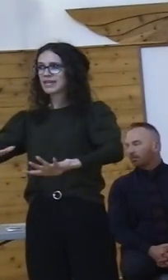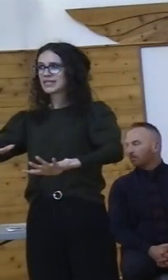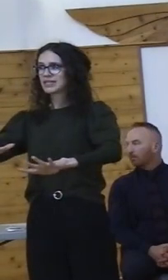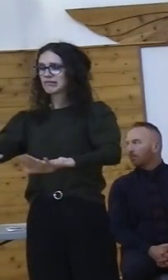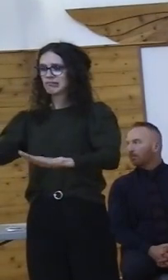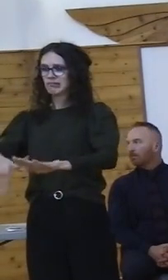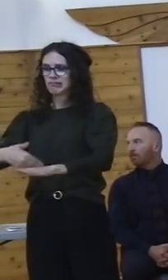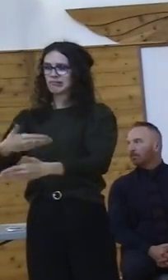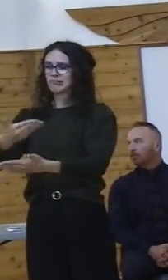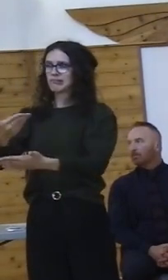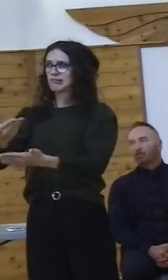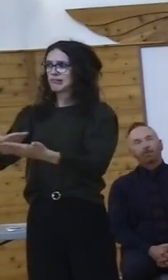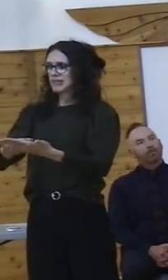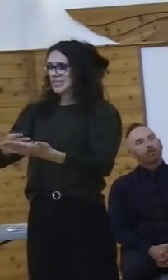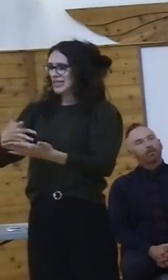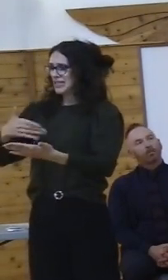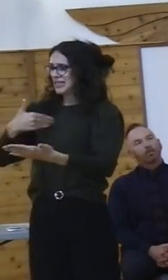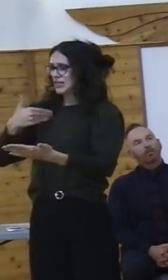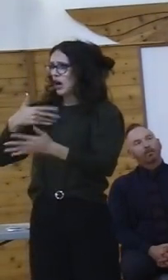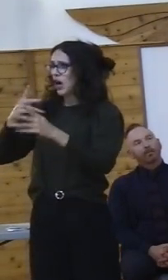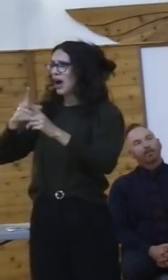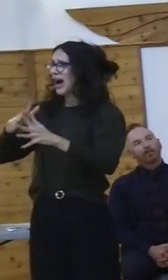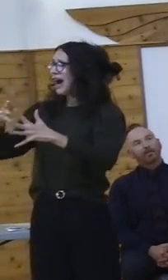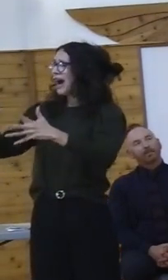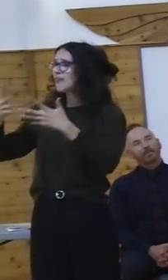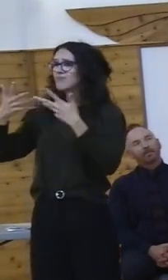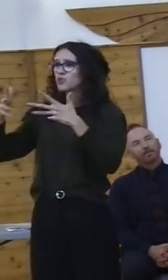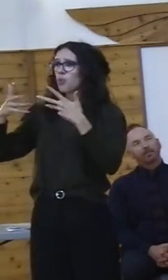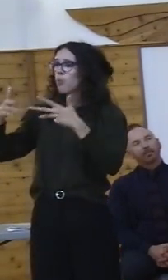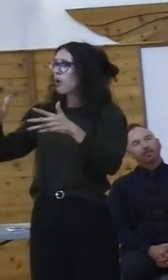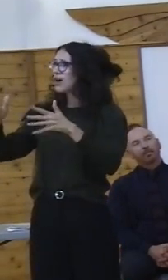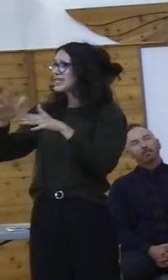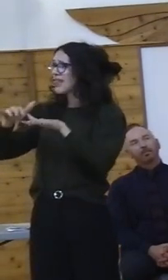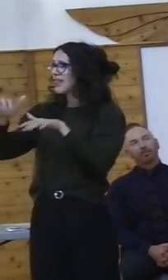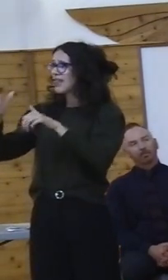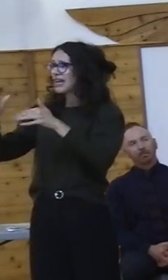I don't want to leave you, it's beautiful here, I want to be here with you, I feel so loved and happy.